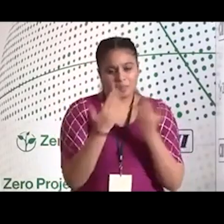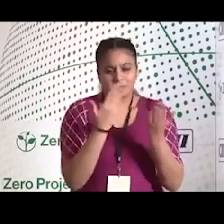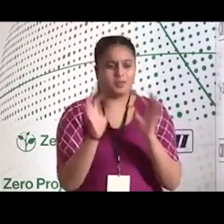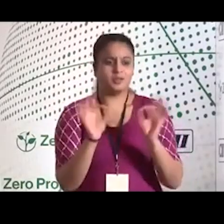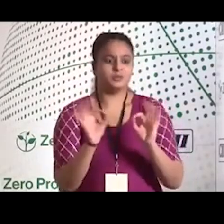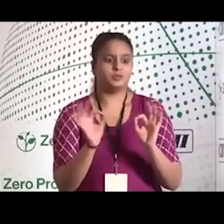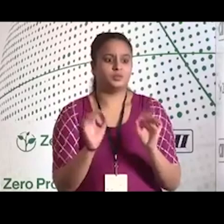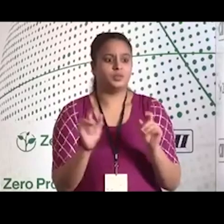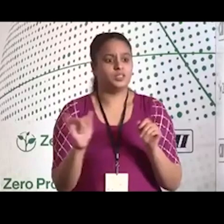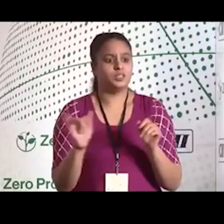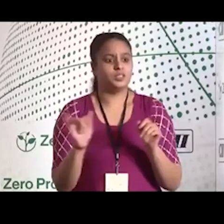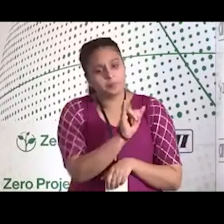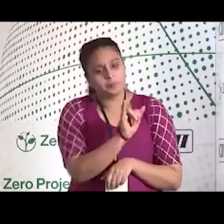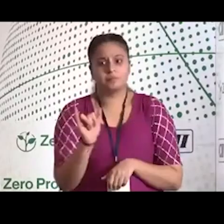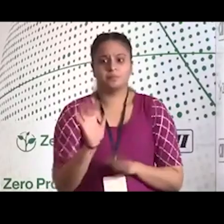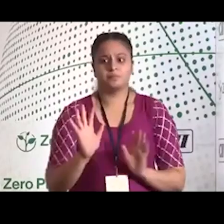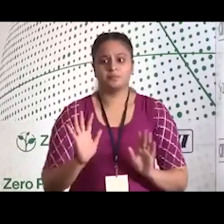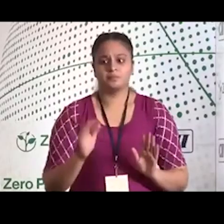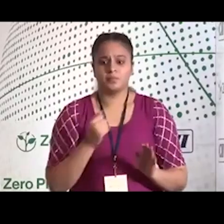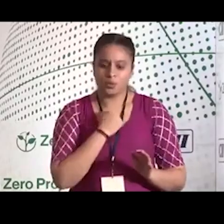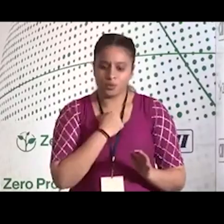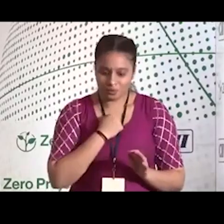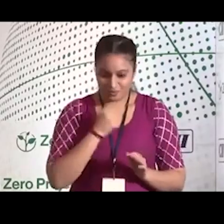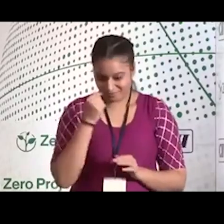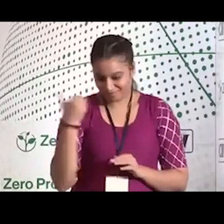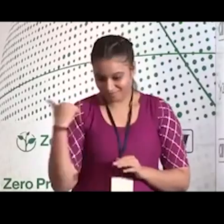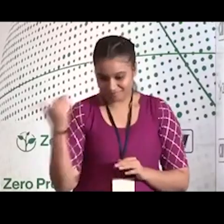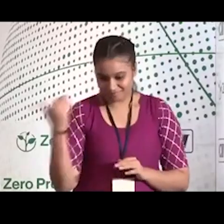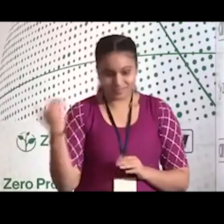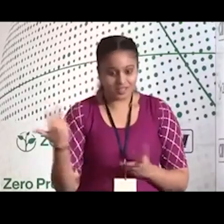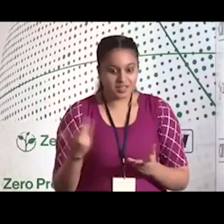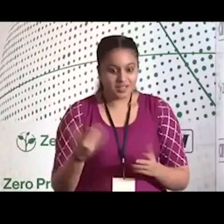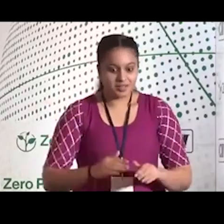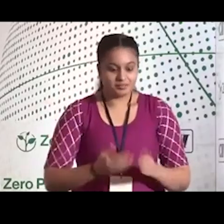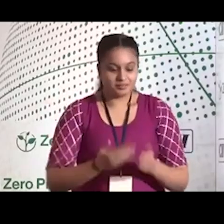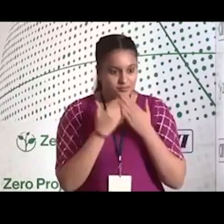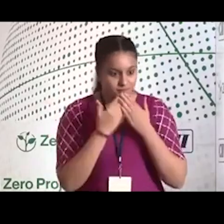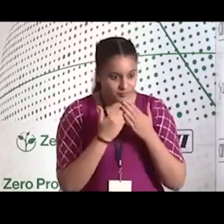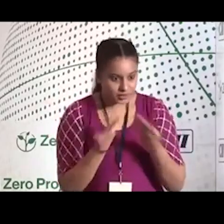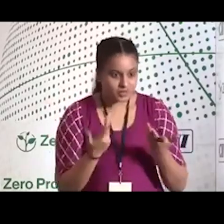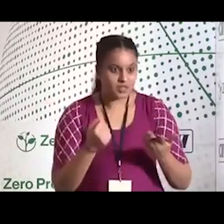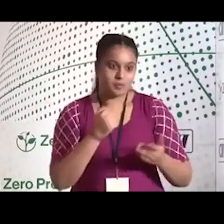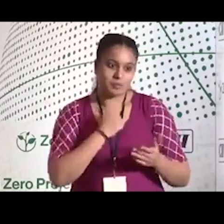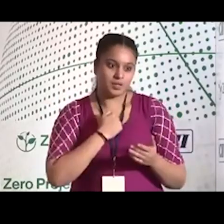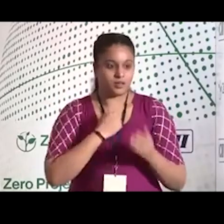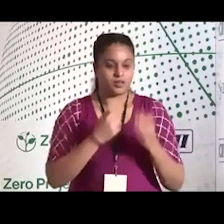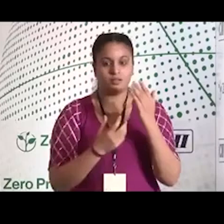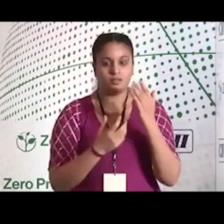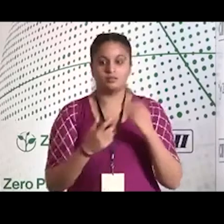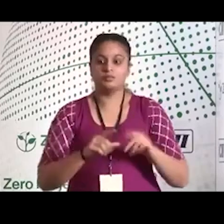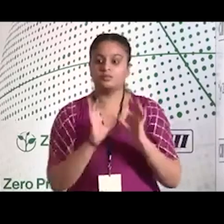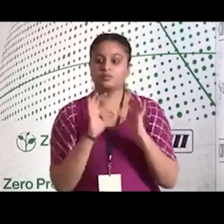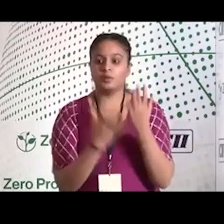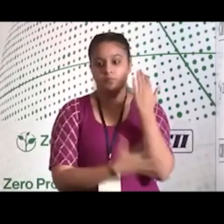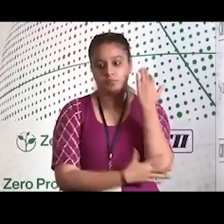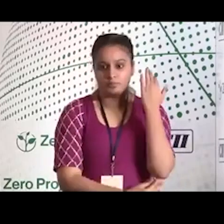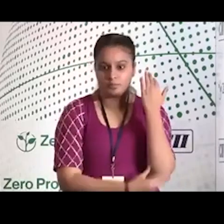Nakia Well, I'm in the jungle perennially kind of injury but is what we see